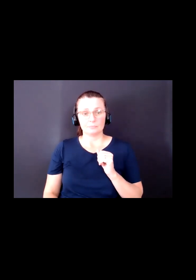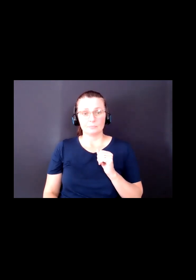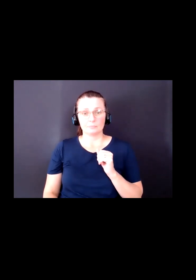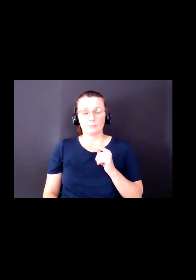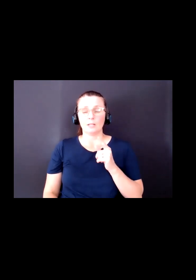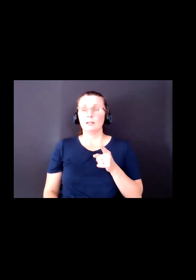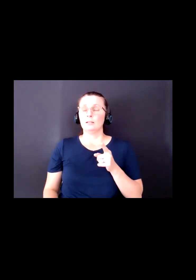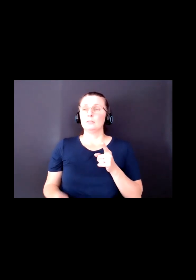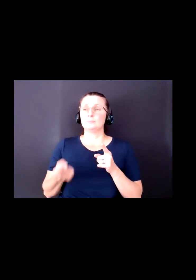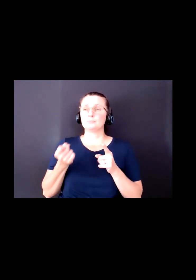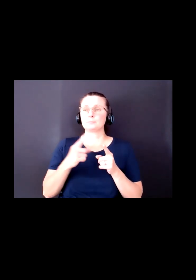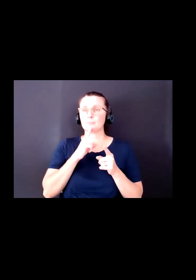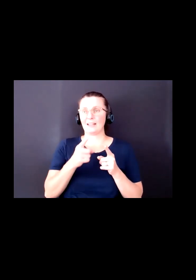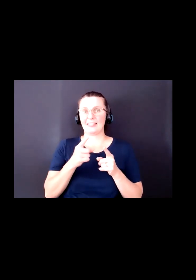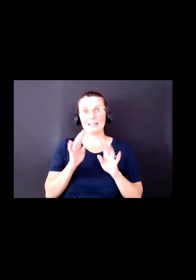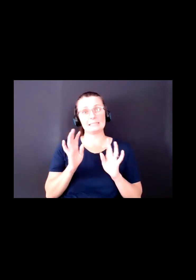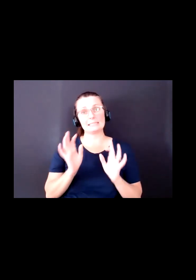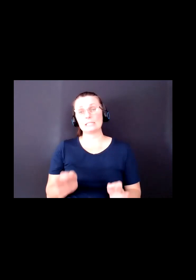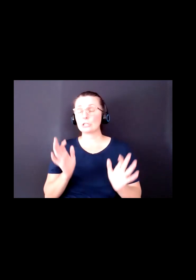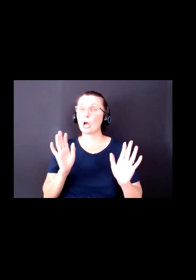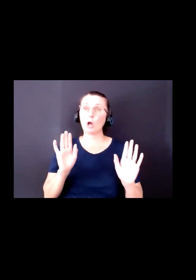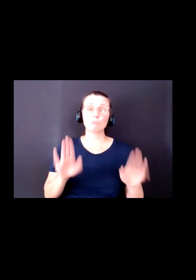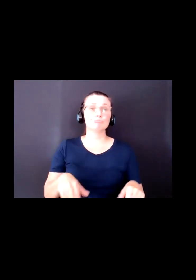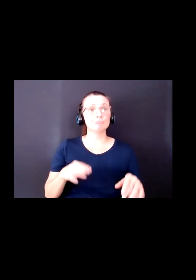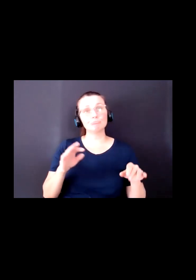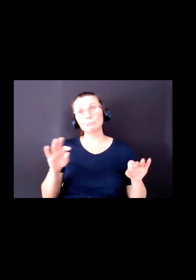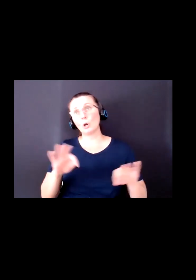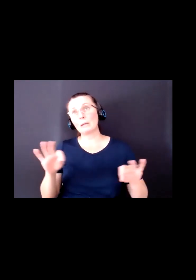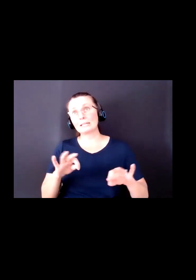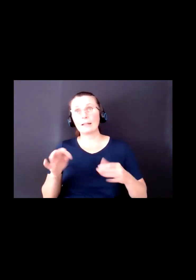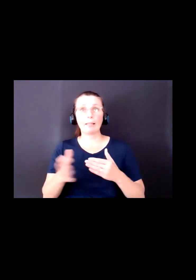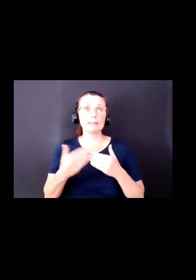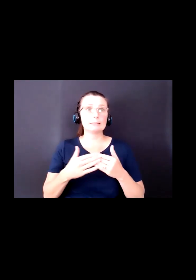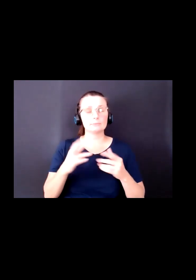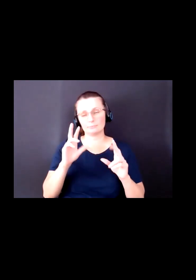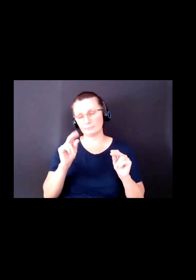made lightly. It should be made by a high level official. No lower